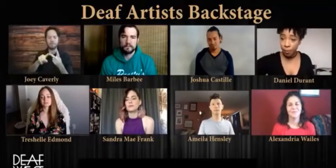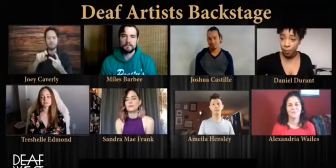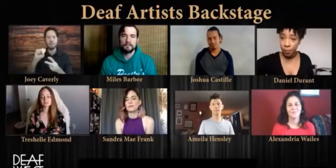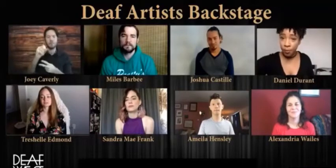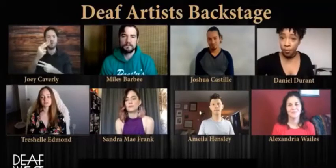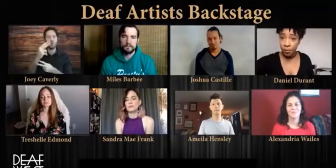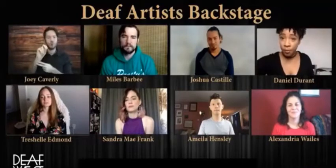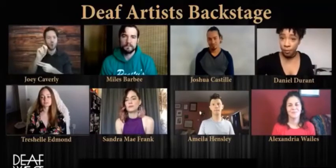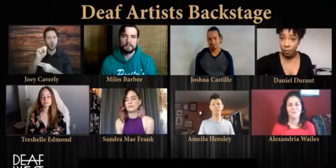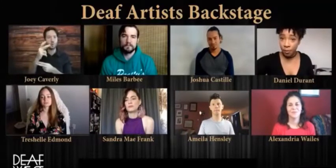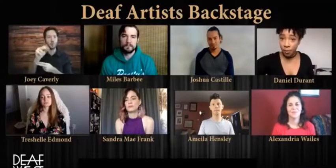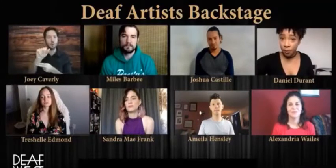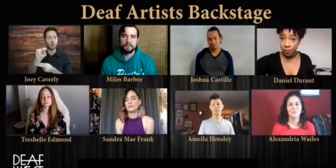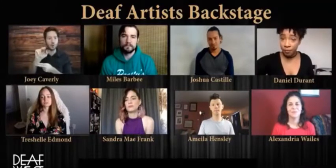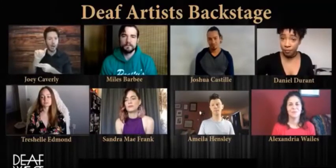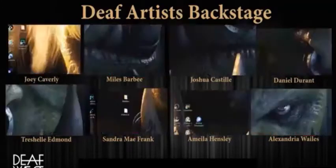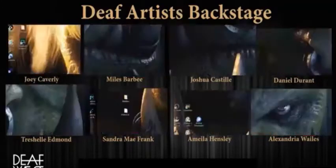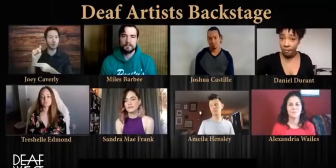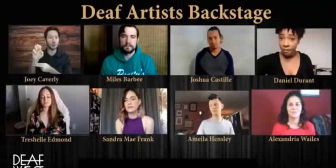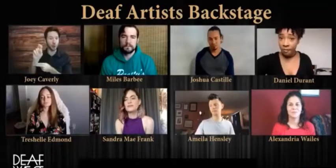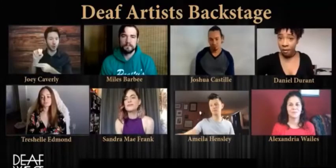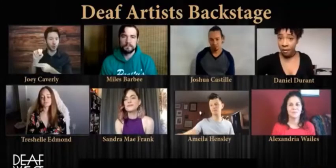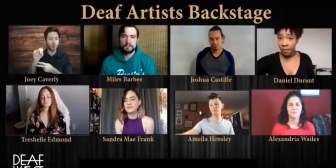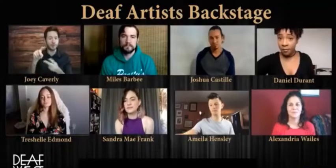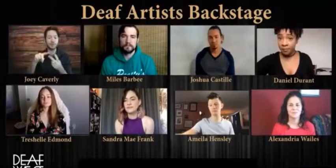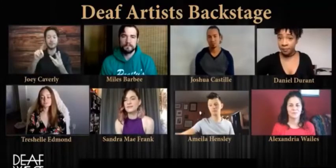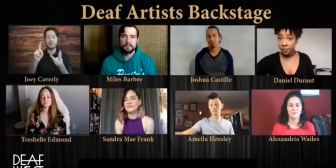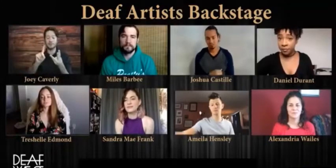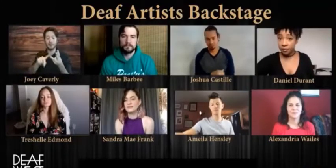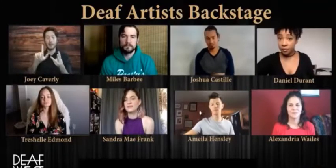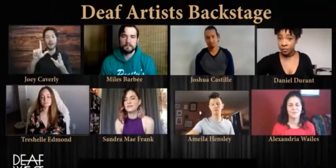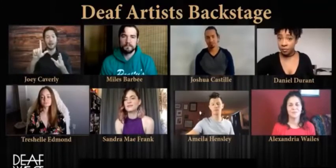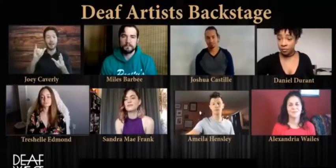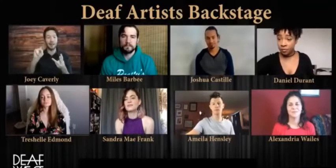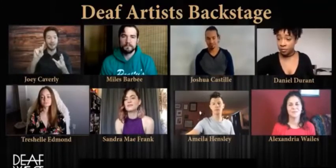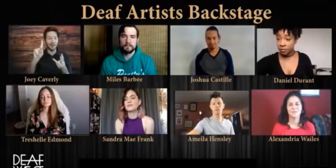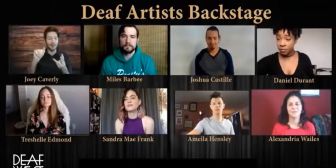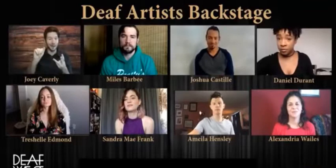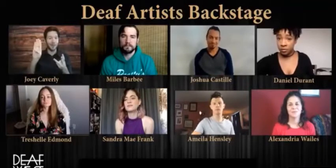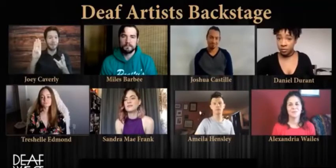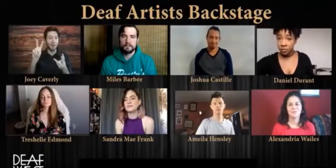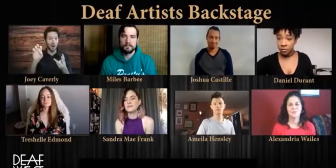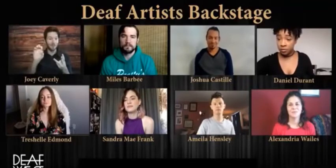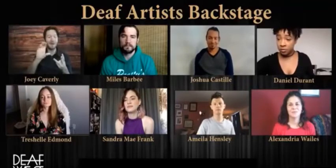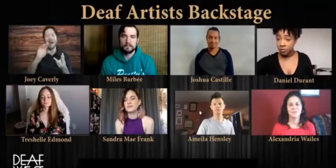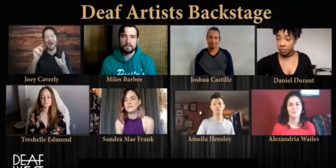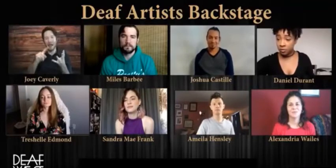One of our ASL Consultants was Anthony Natale. Another was Howard(?) [Shoshannah] Stern.